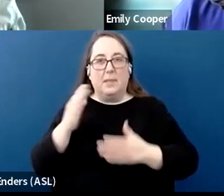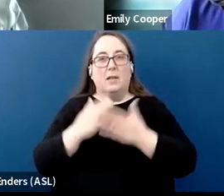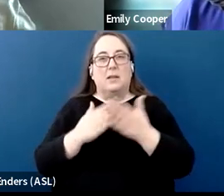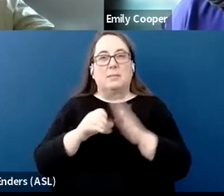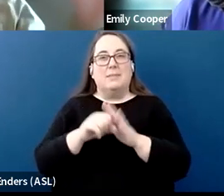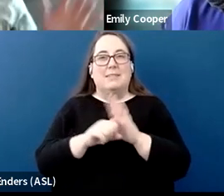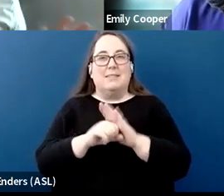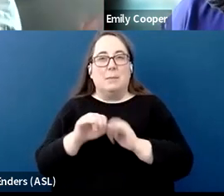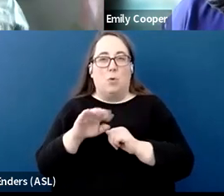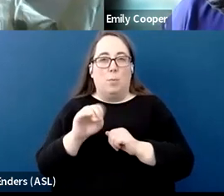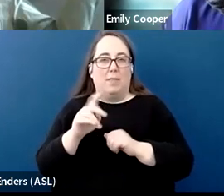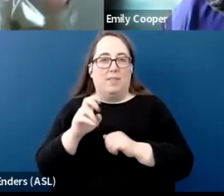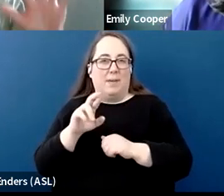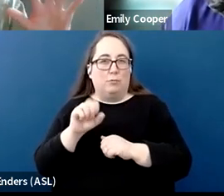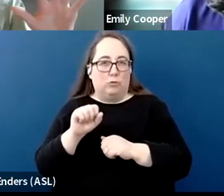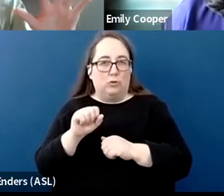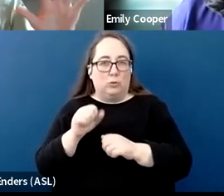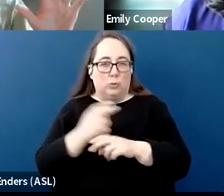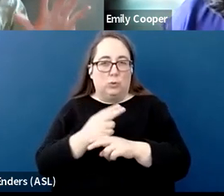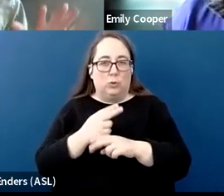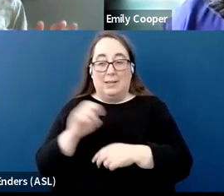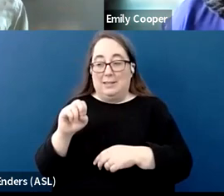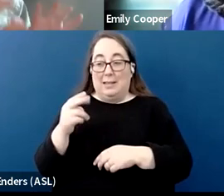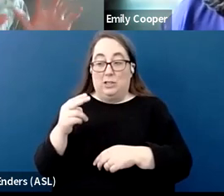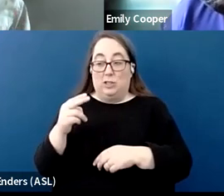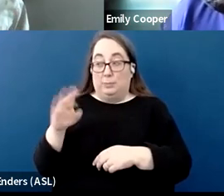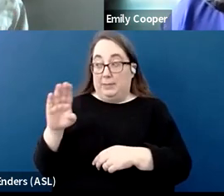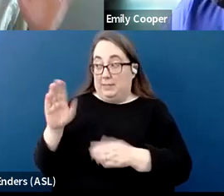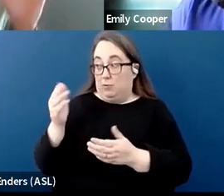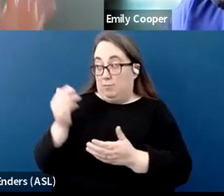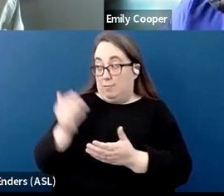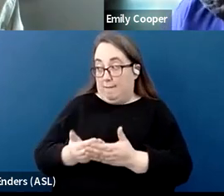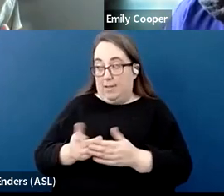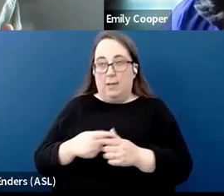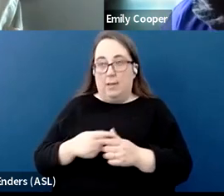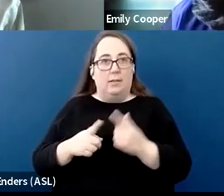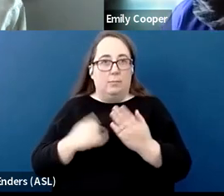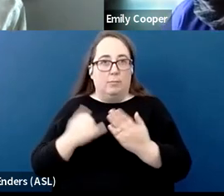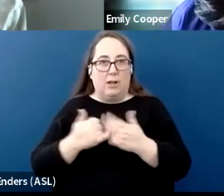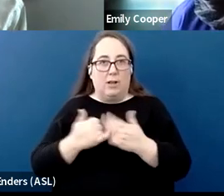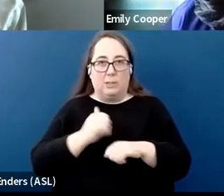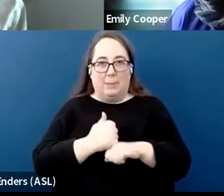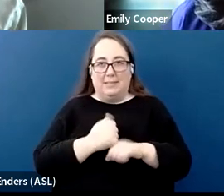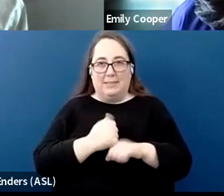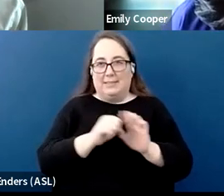We are also in the process of reactivating the MFP demonstration,